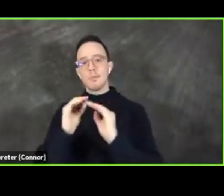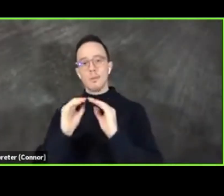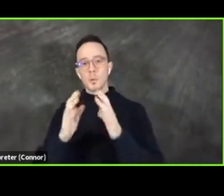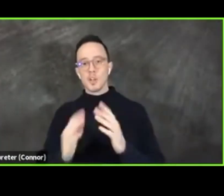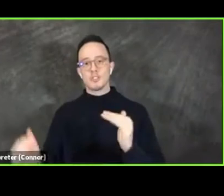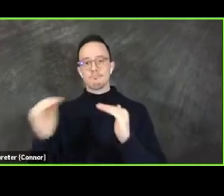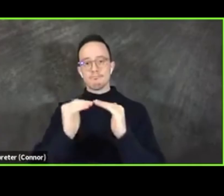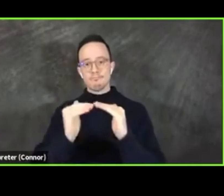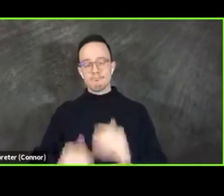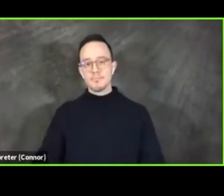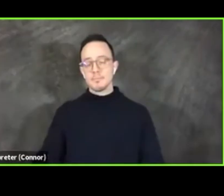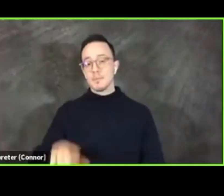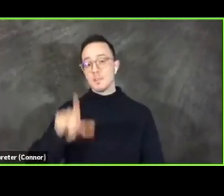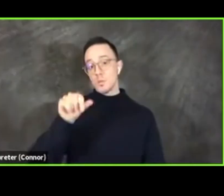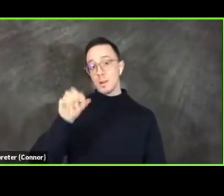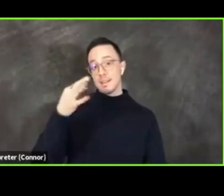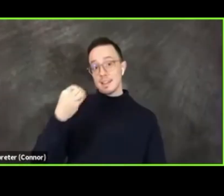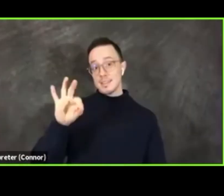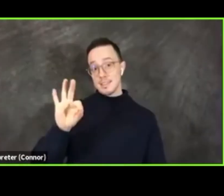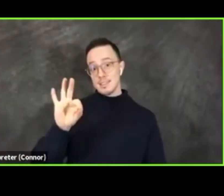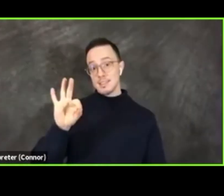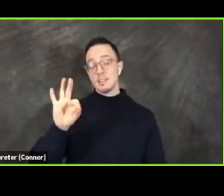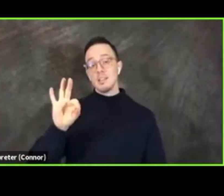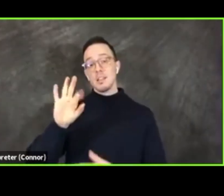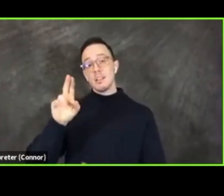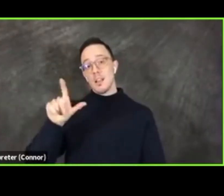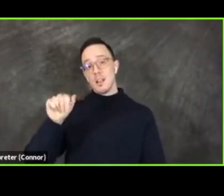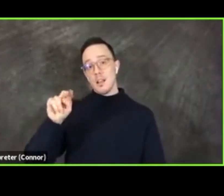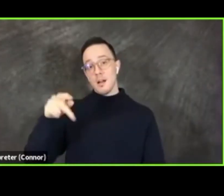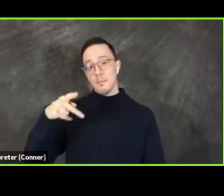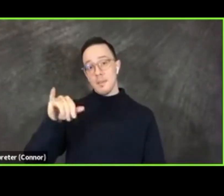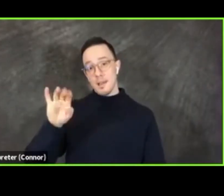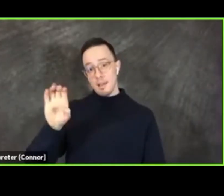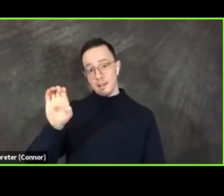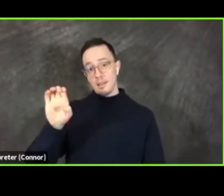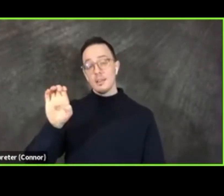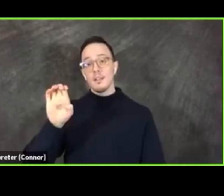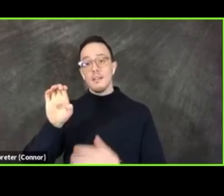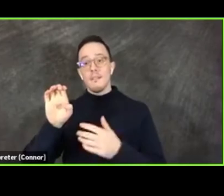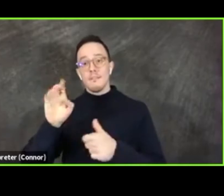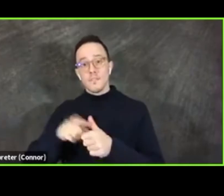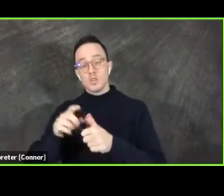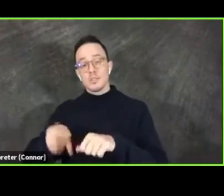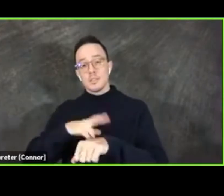CENTER AND FIRST NATIONS DIALOGUES GIFTED SEHSAPSING BLACK CORN SEEDS TO NEW YORKERS AND INTERNATIONAL VISITORS, WITH